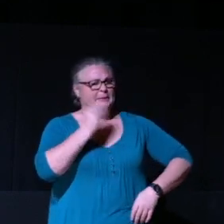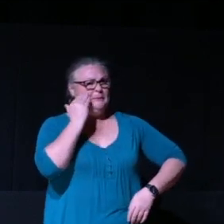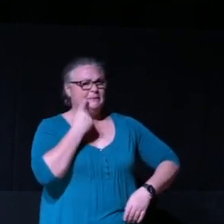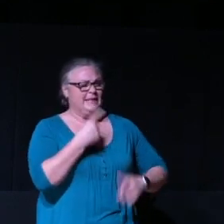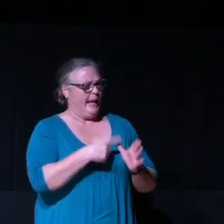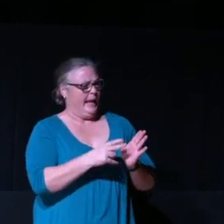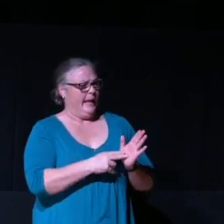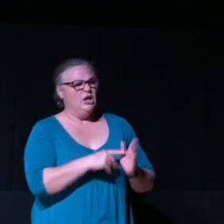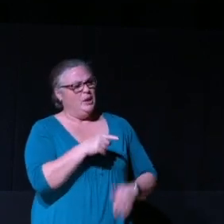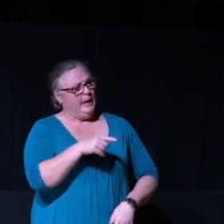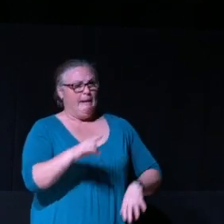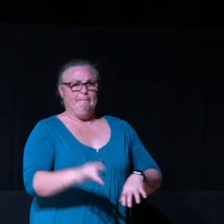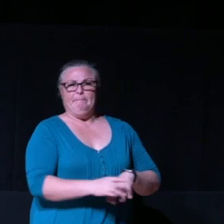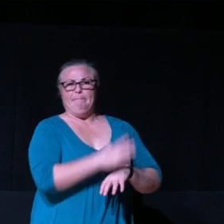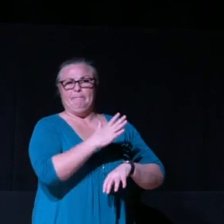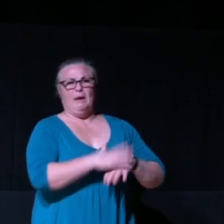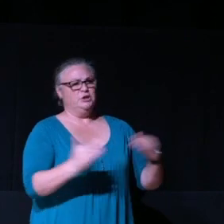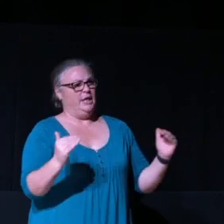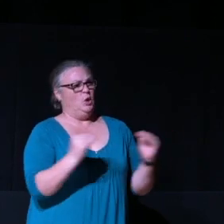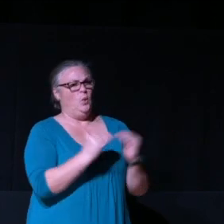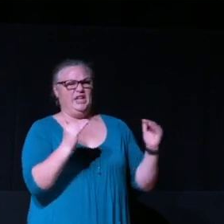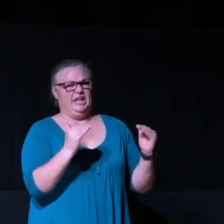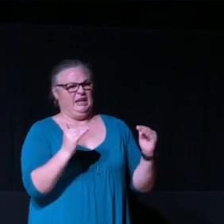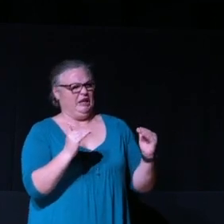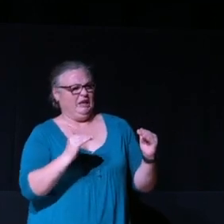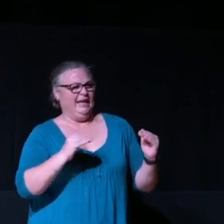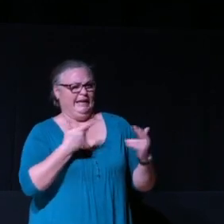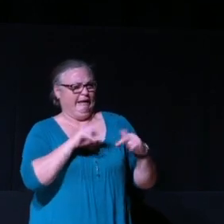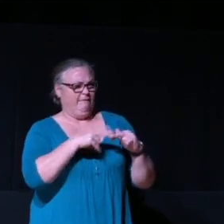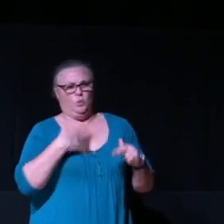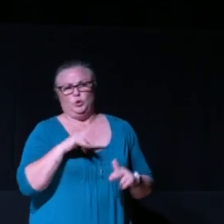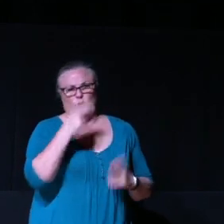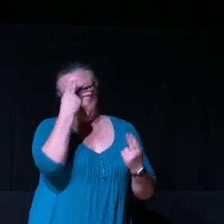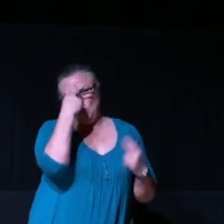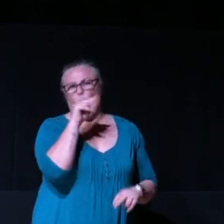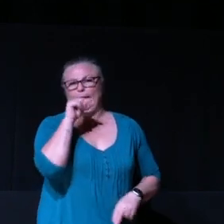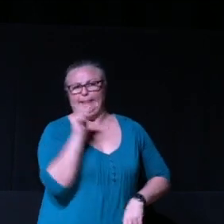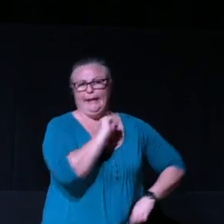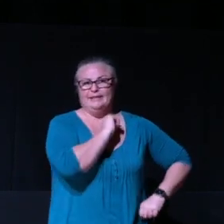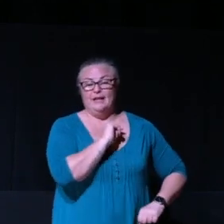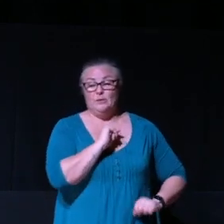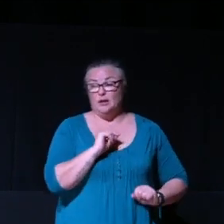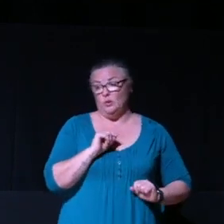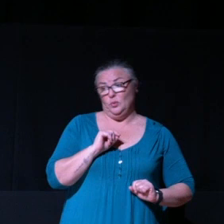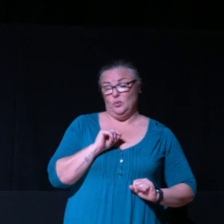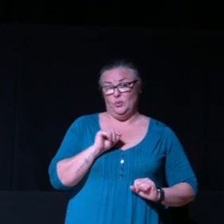And I was like, okay. I mean, she grew up Church